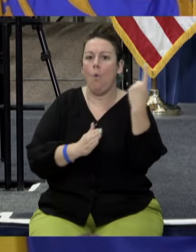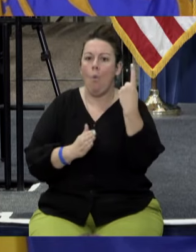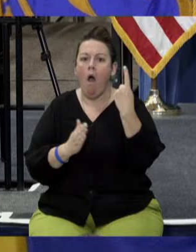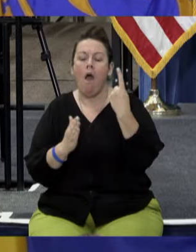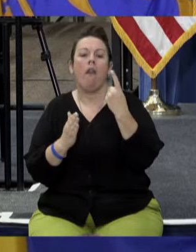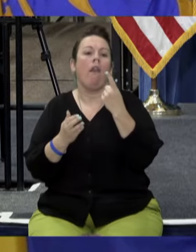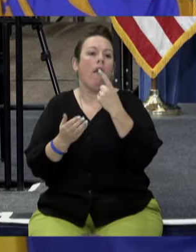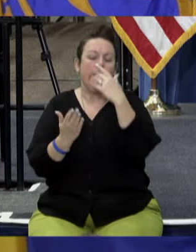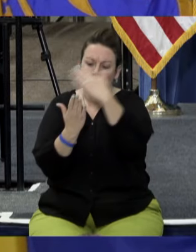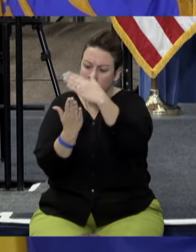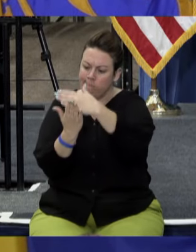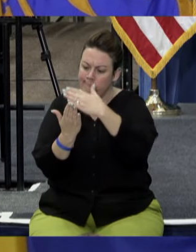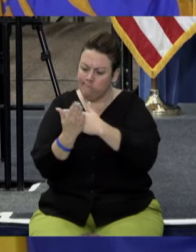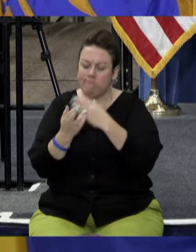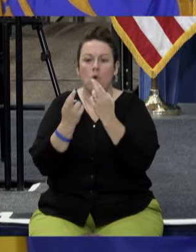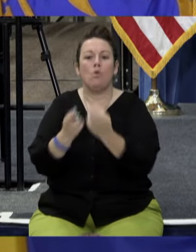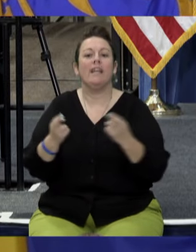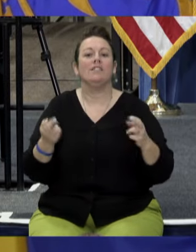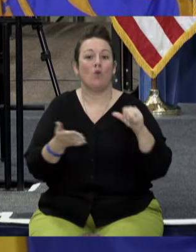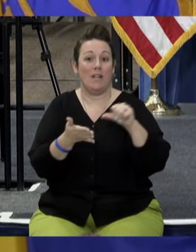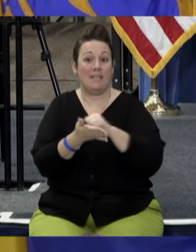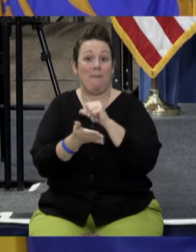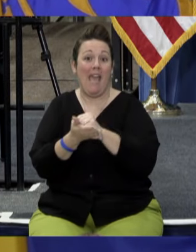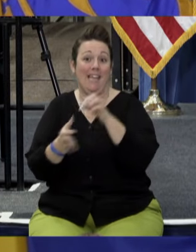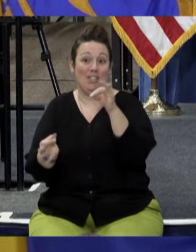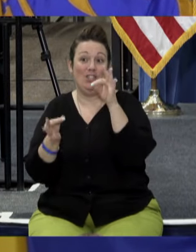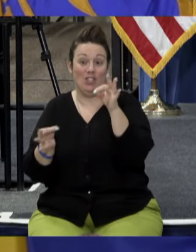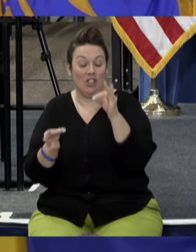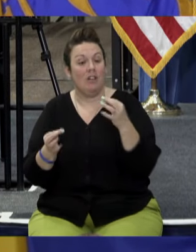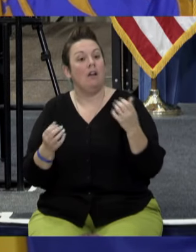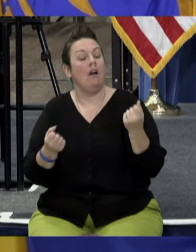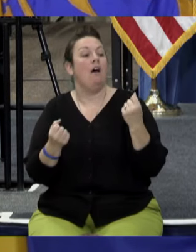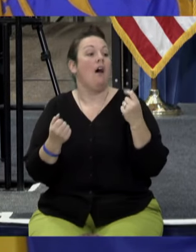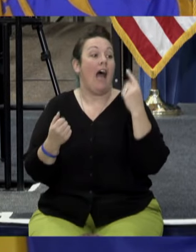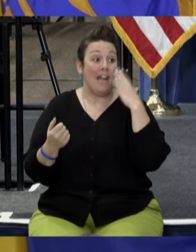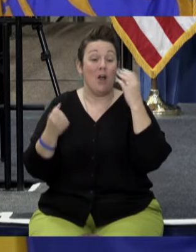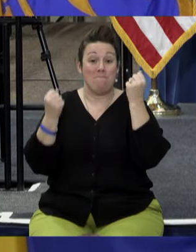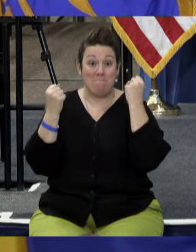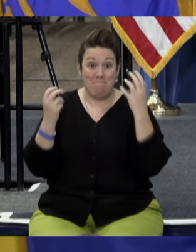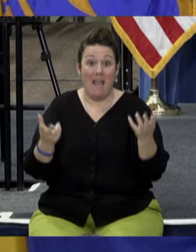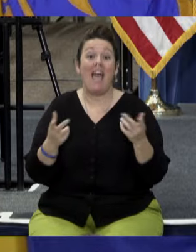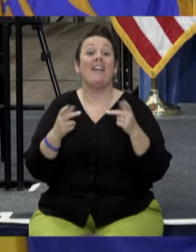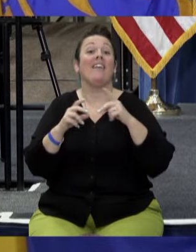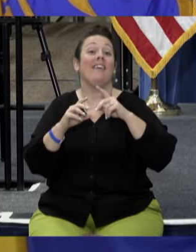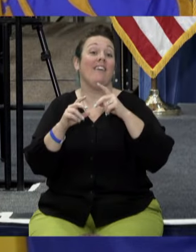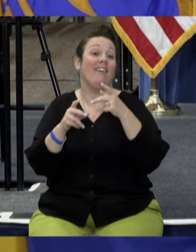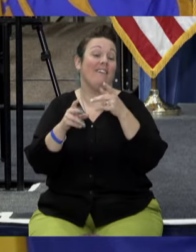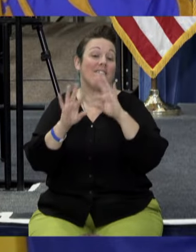I know today that there are many fellow caregivers joining us virtually. I just want to take a moment